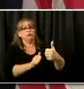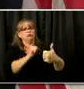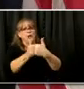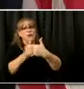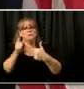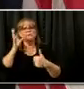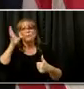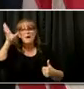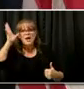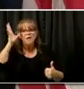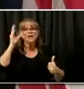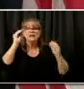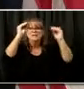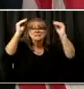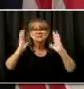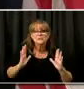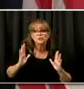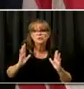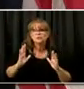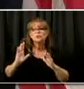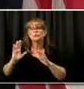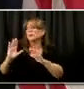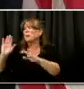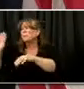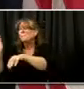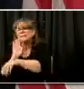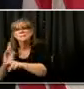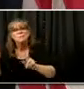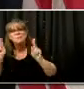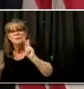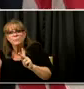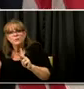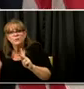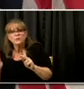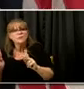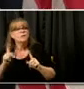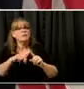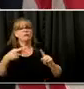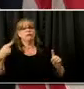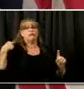role in this challenge and and really the ask of parents is make a plan make a plan to make sure